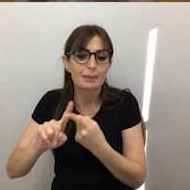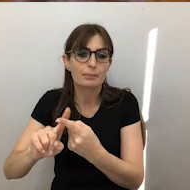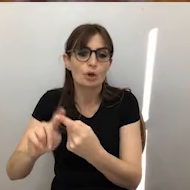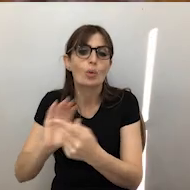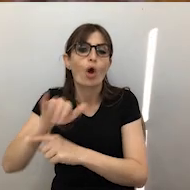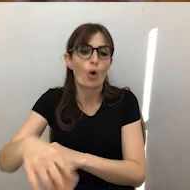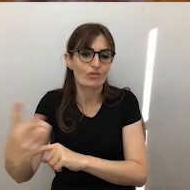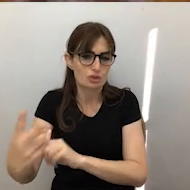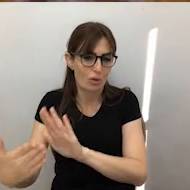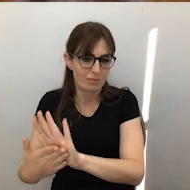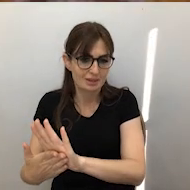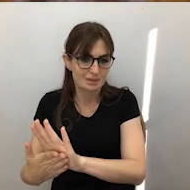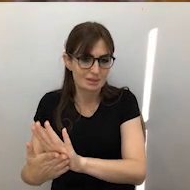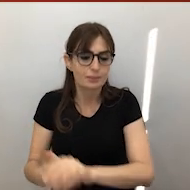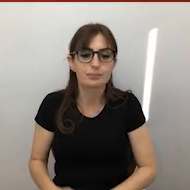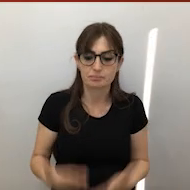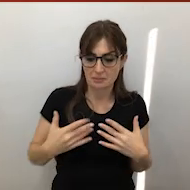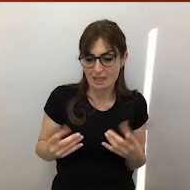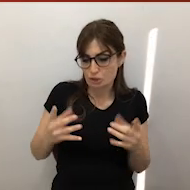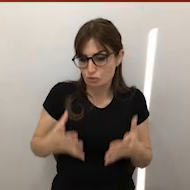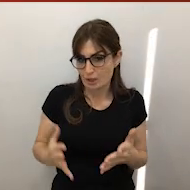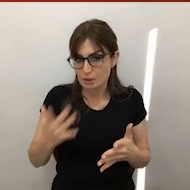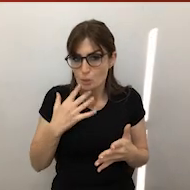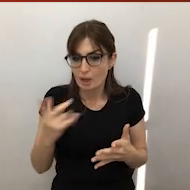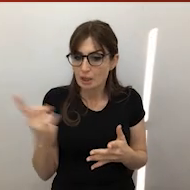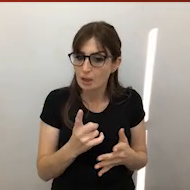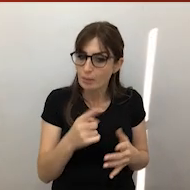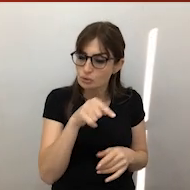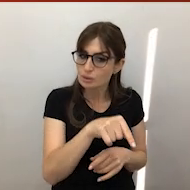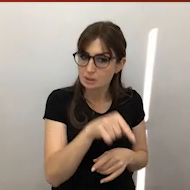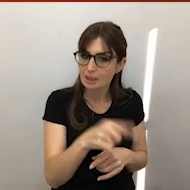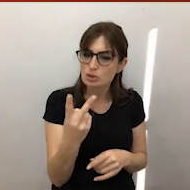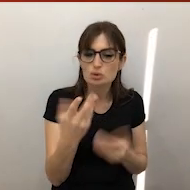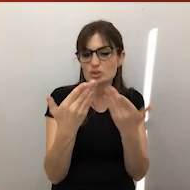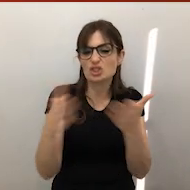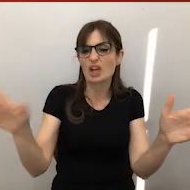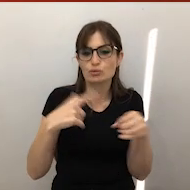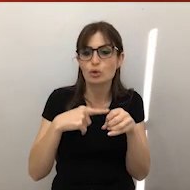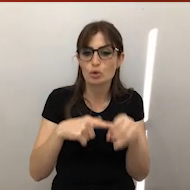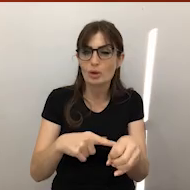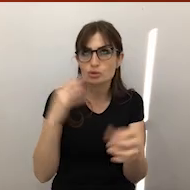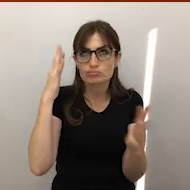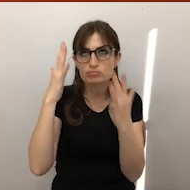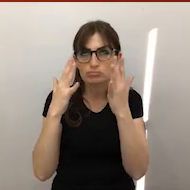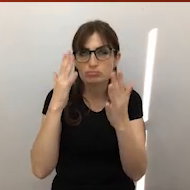to last greater than 12 months. As a director, when it comes to assets, there are two general questions you should consider.